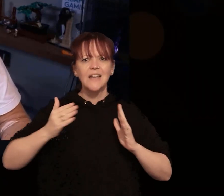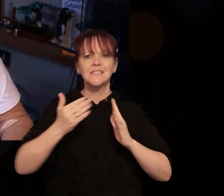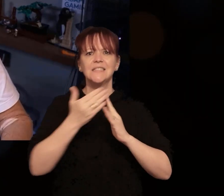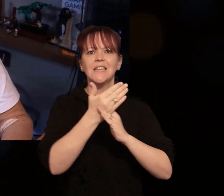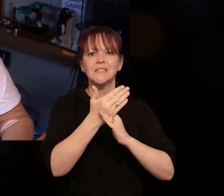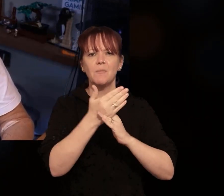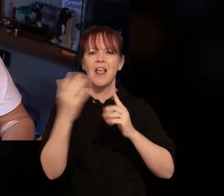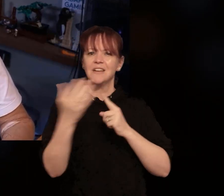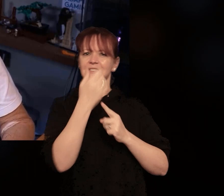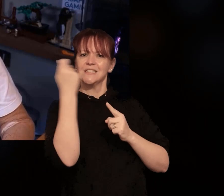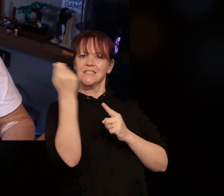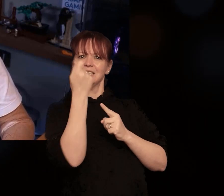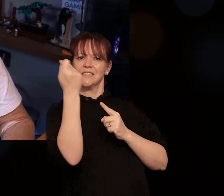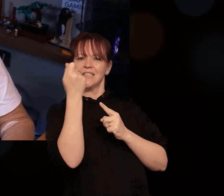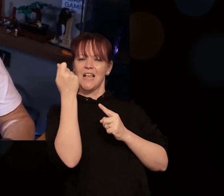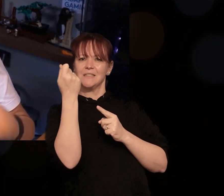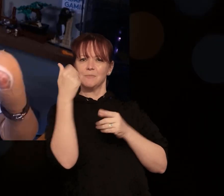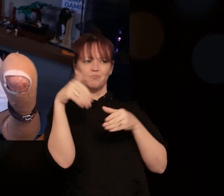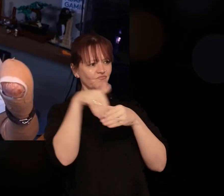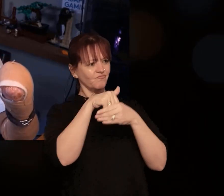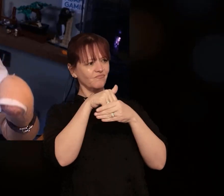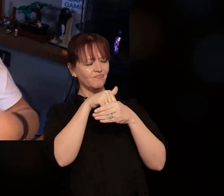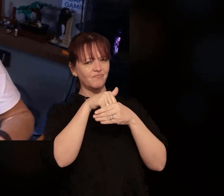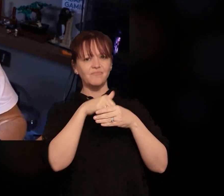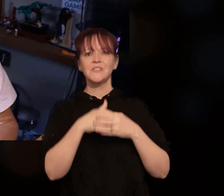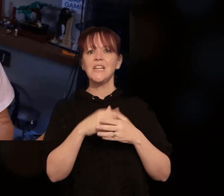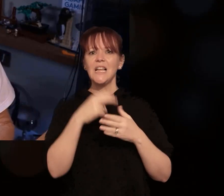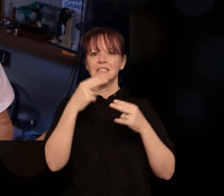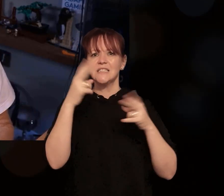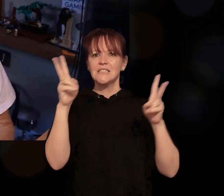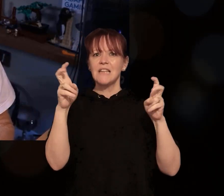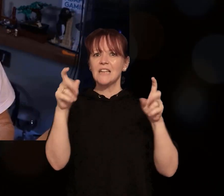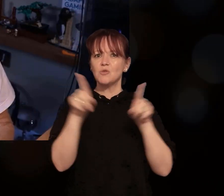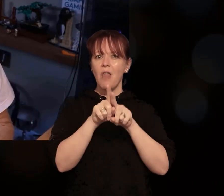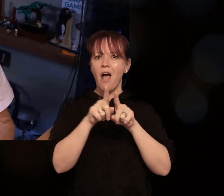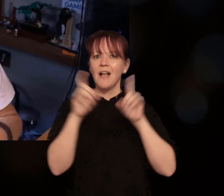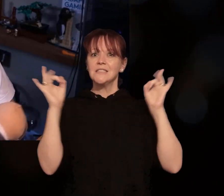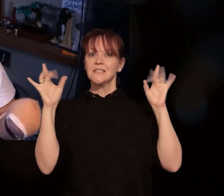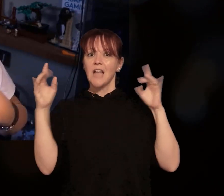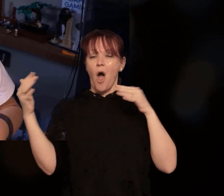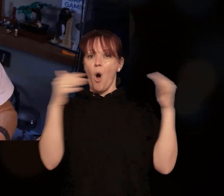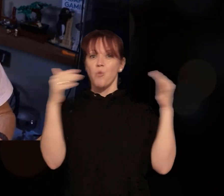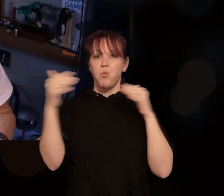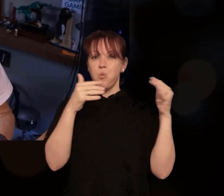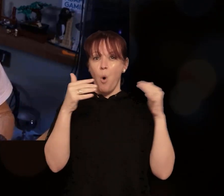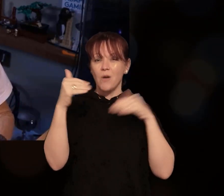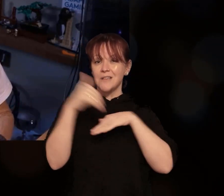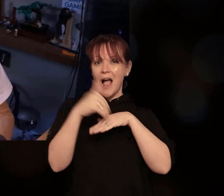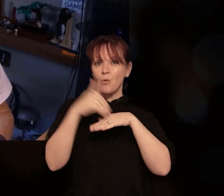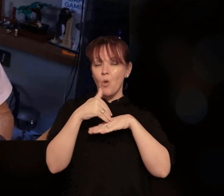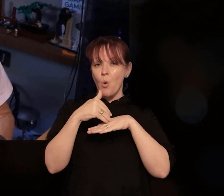have also included such awesome titles as Star Wars Outlaws, Skull & Bones, Avatar,